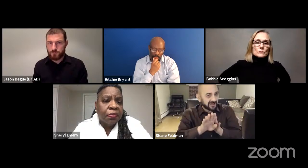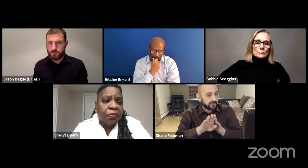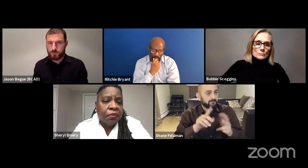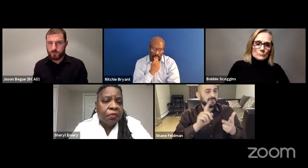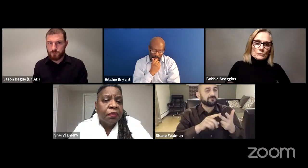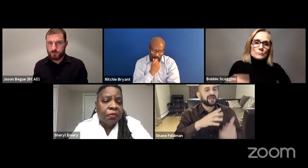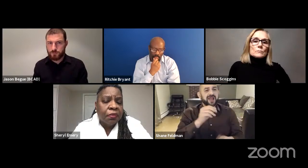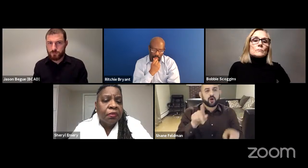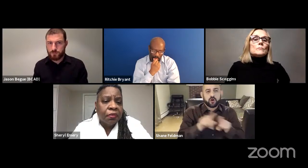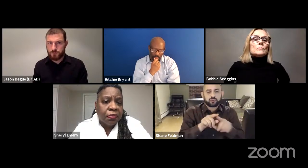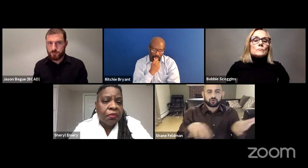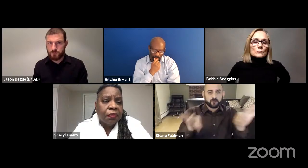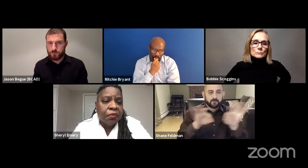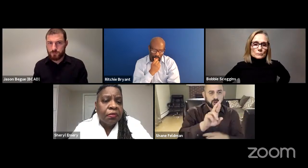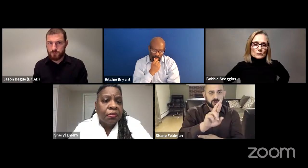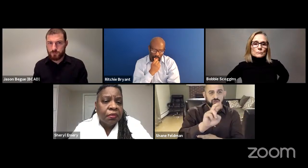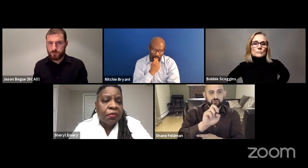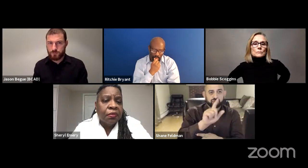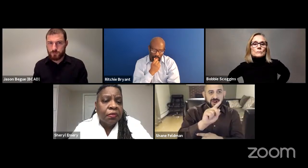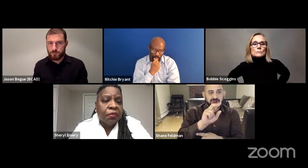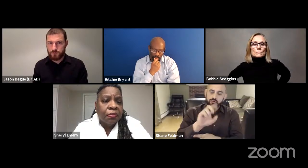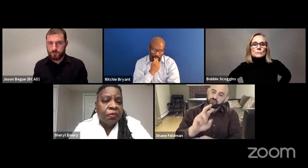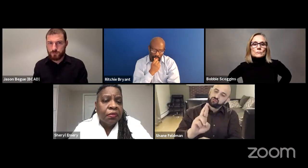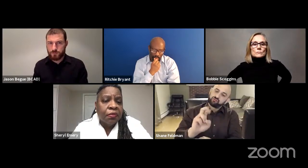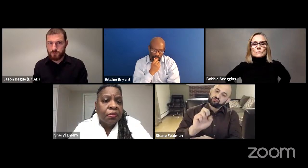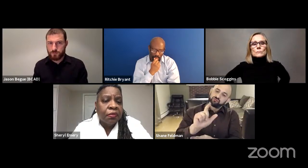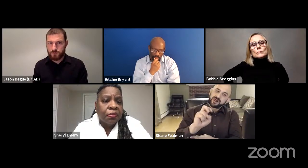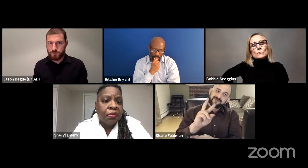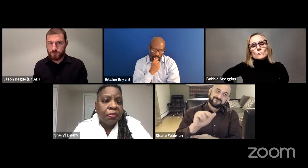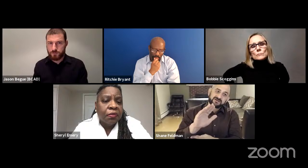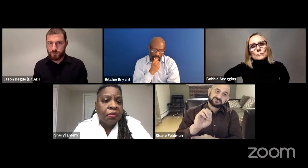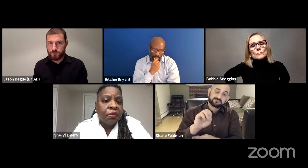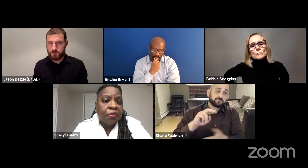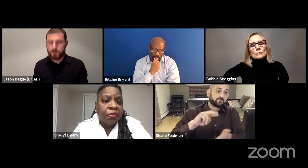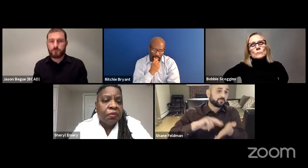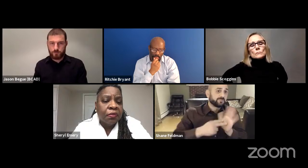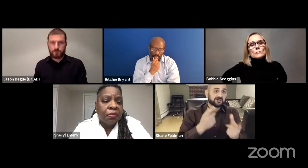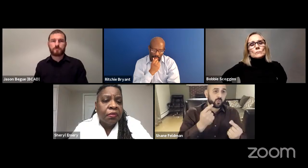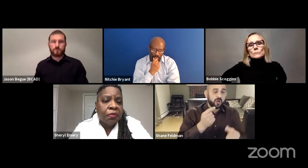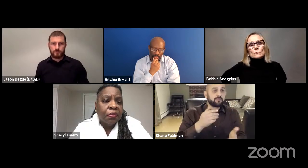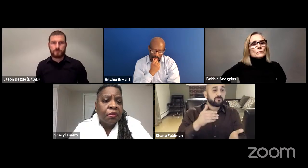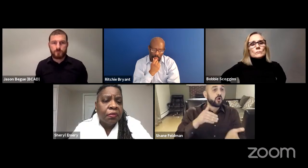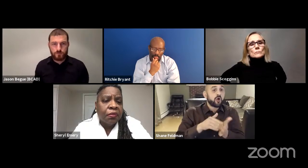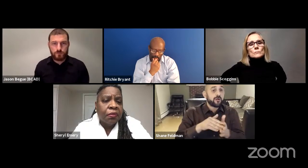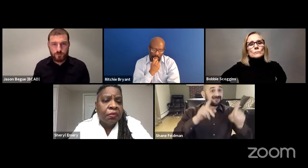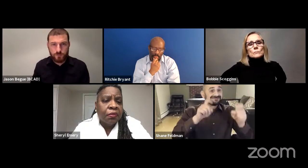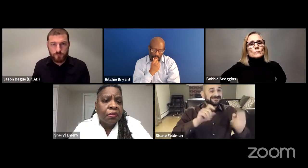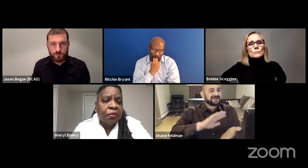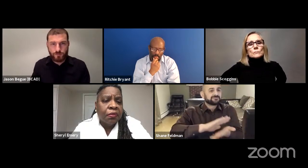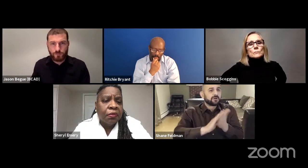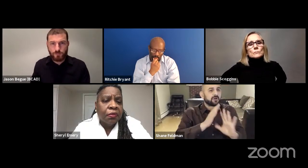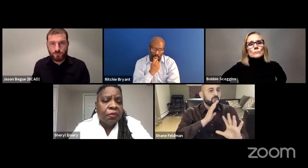Again, has it met all the metrics and standards? It's very important that it's relative. Again,